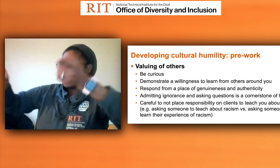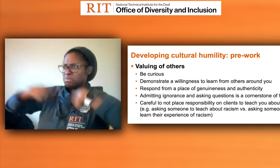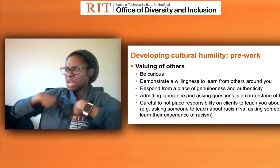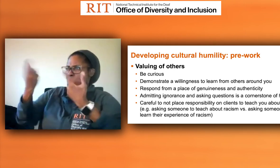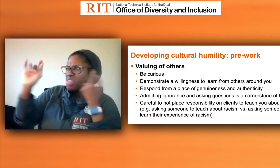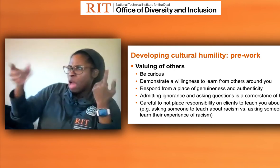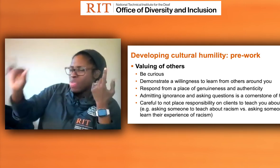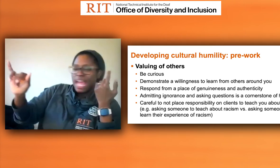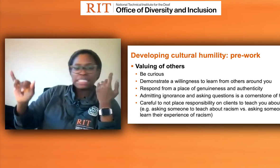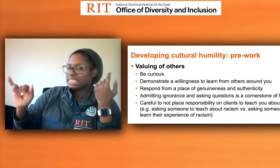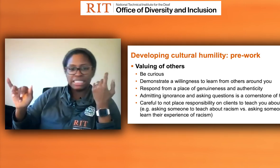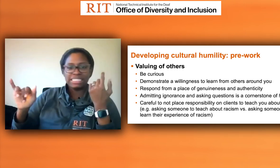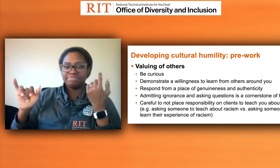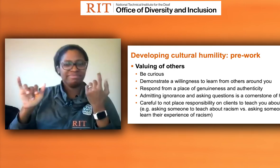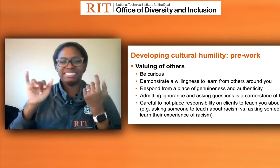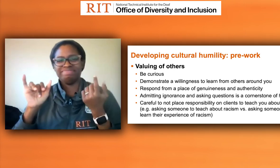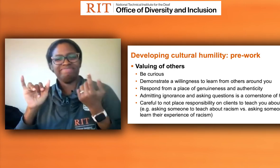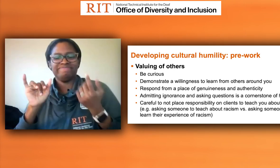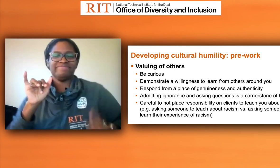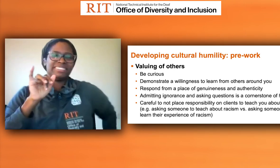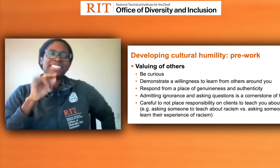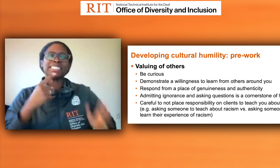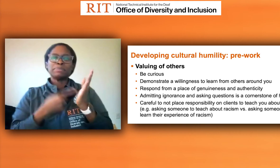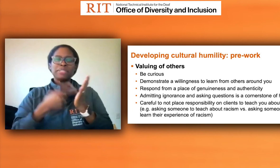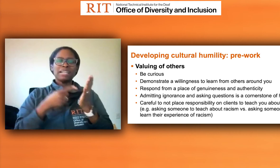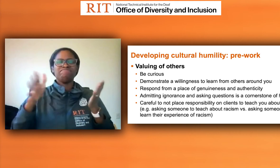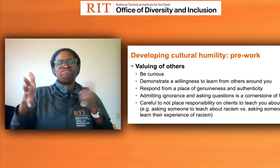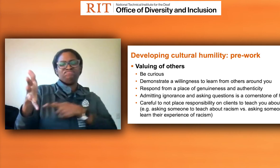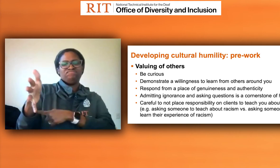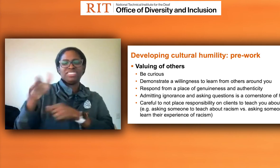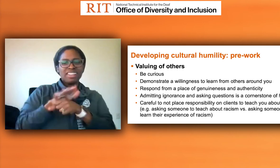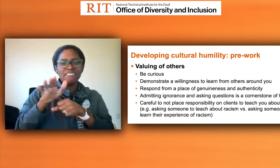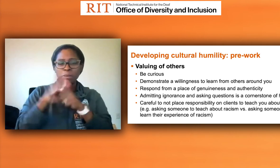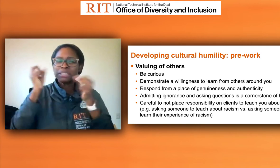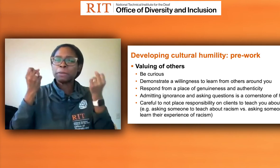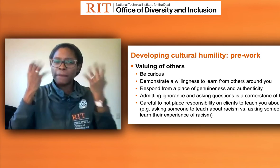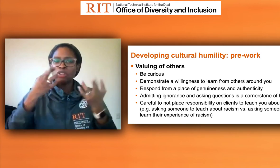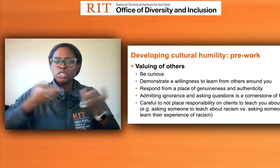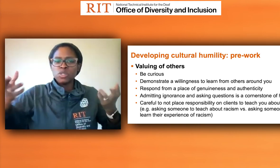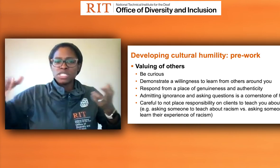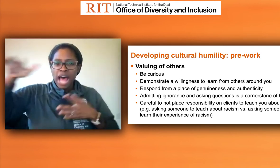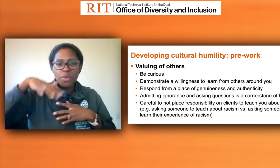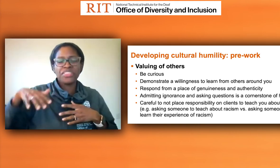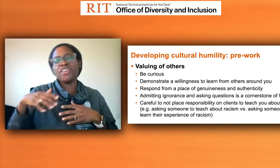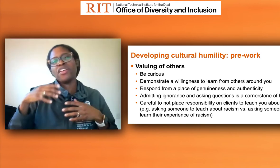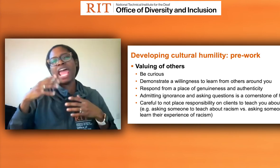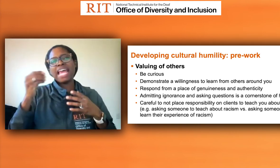It's not about the other person teaching you and informing you and getting you up to speed, but it's really about people understanding the resources